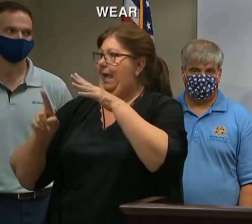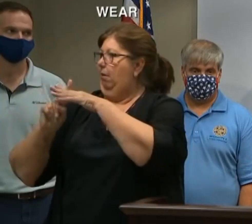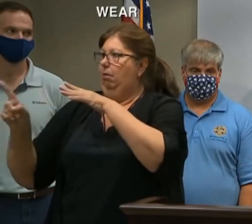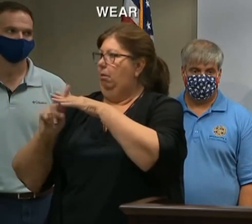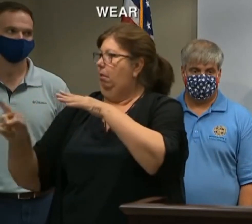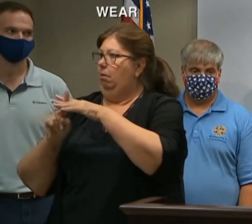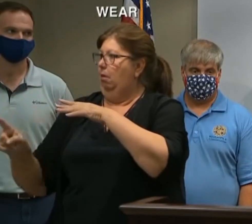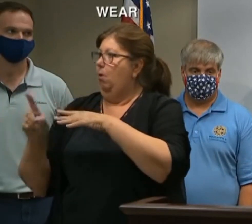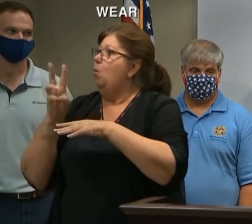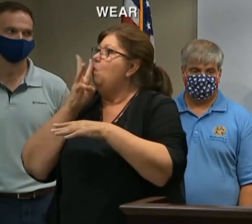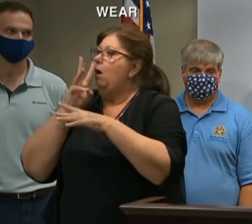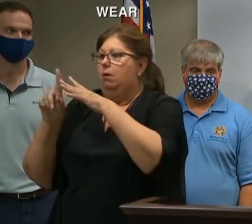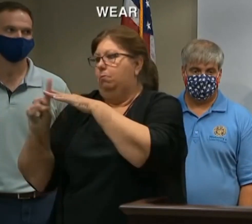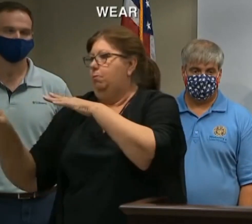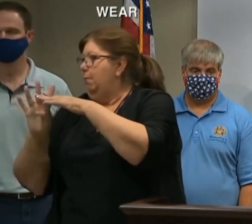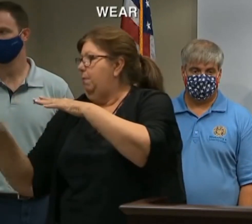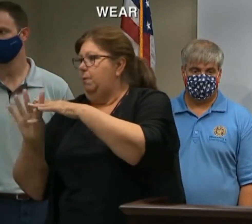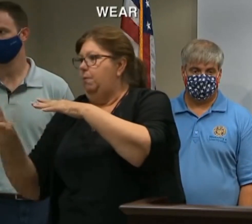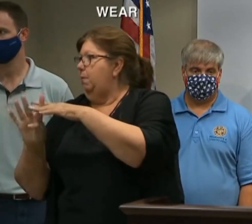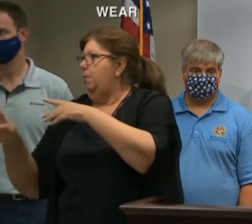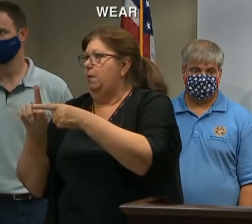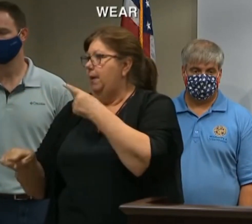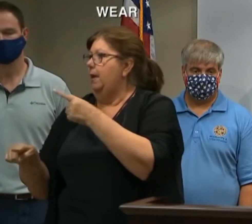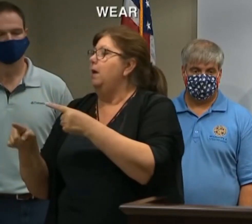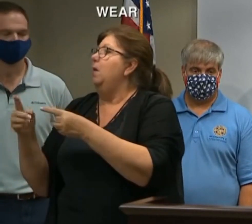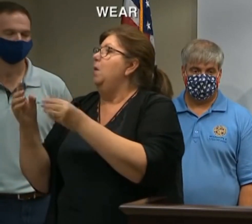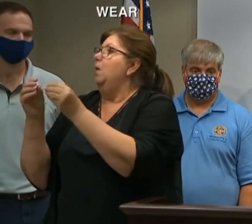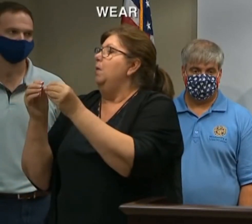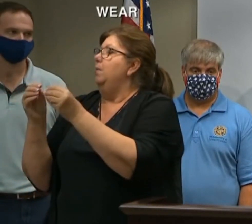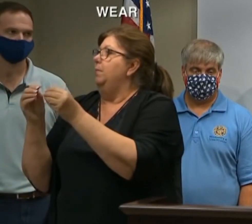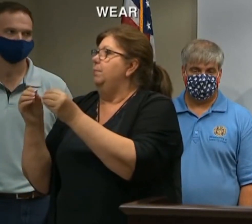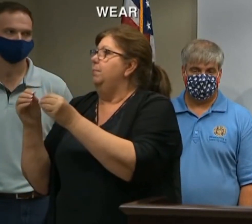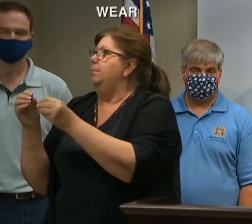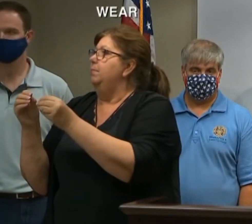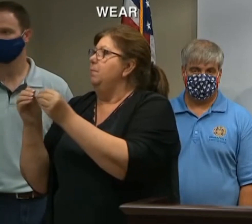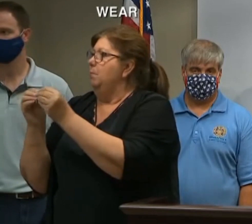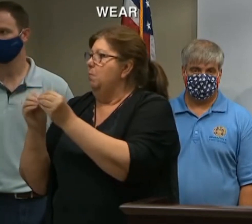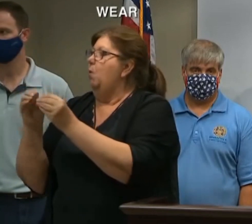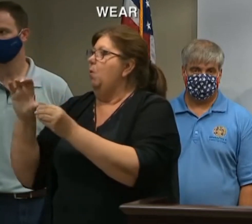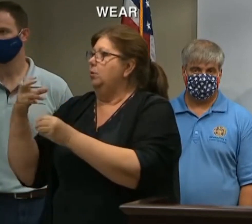into choctawhatchee bay than you got in into pensacola bay